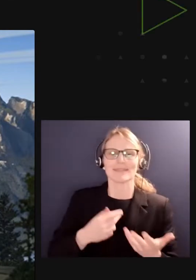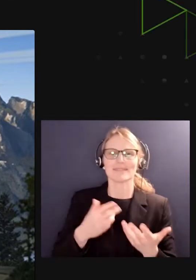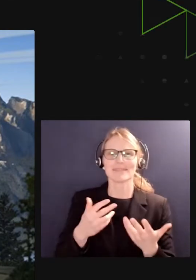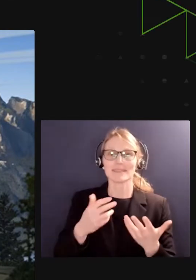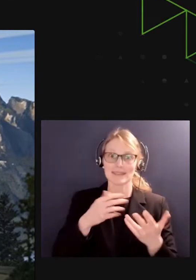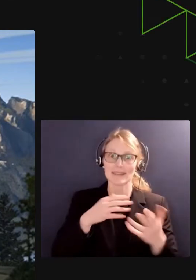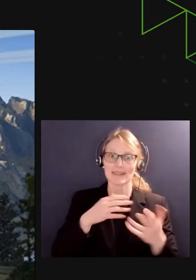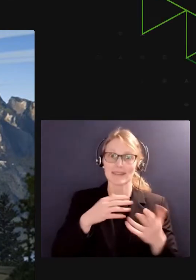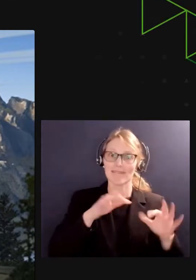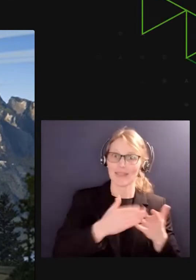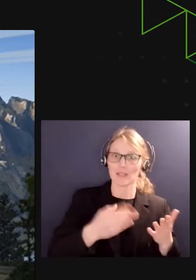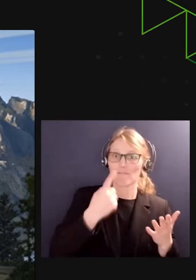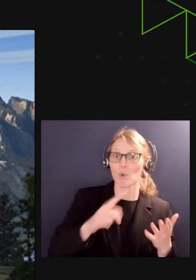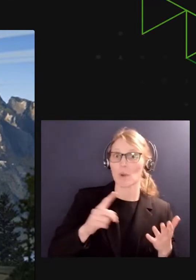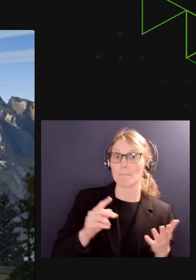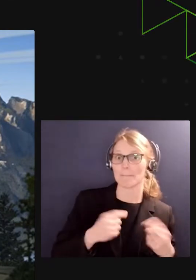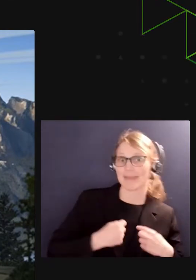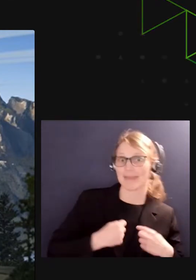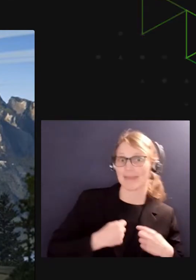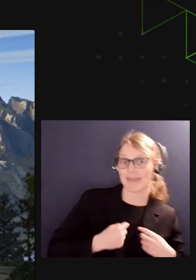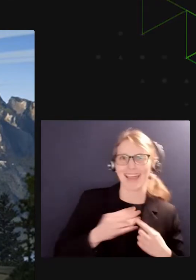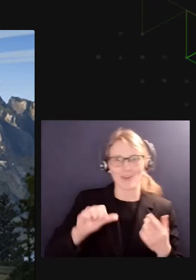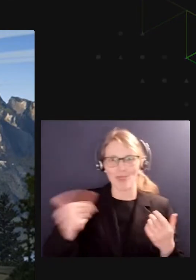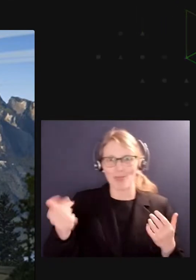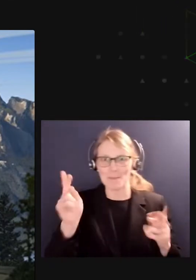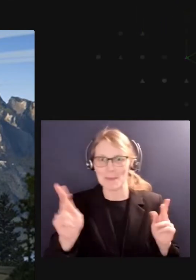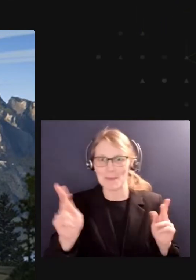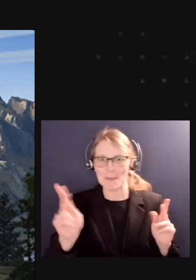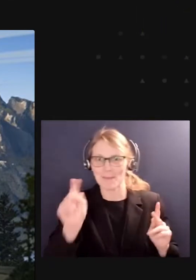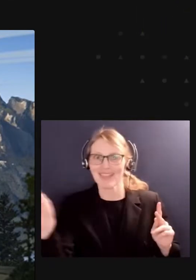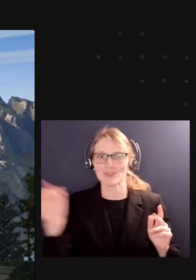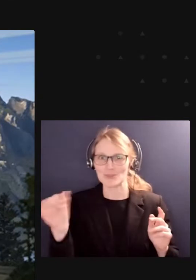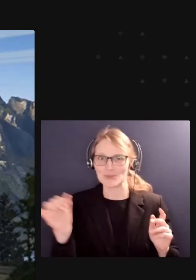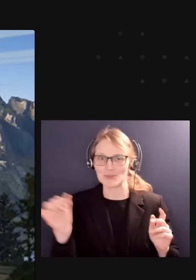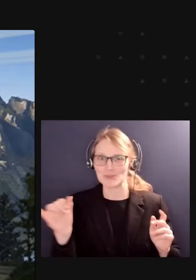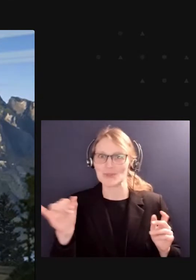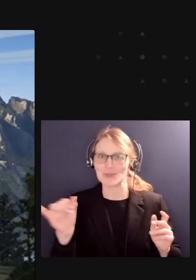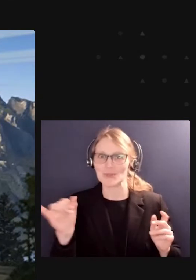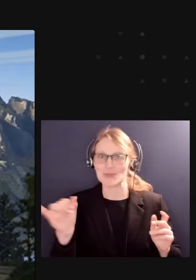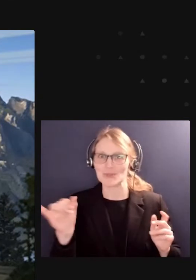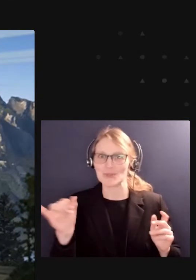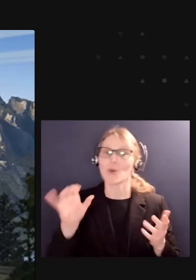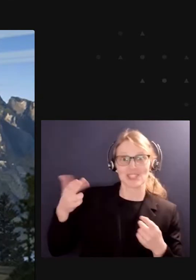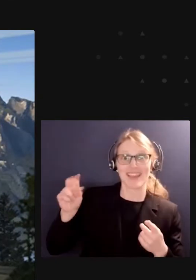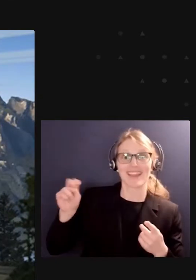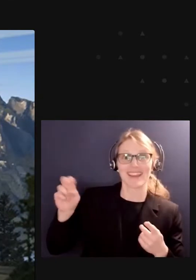I was very grateful when Shannon joined as it was lonely for a while, but I really think that navigating that